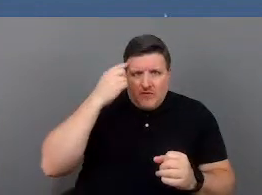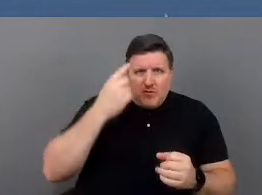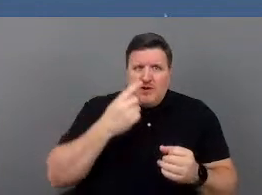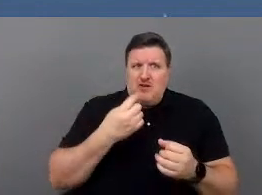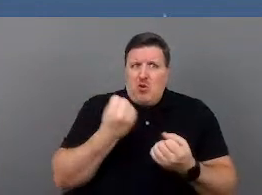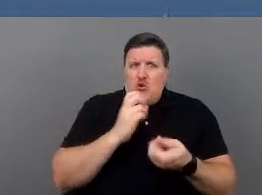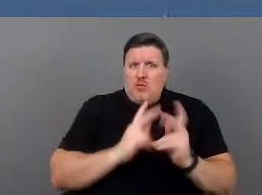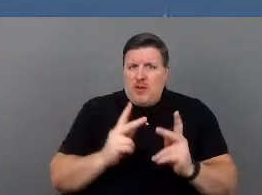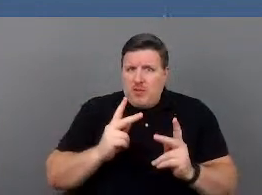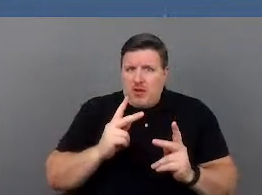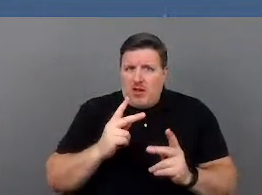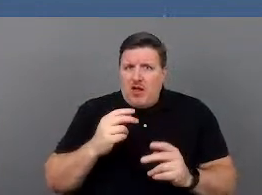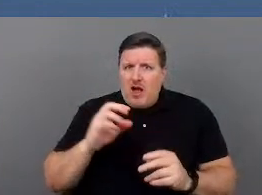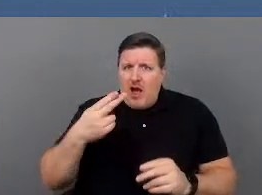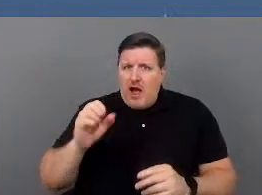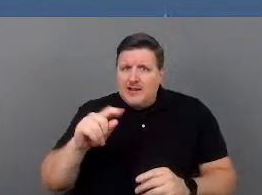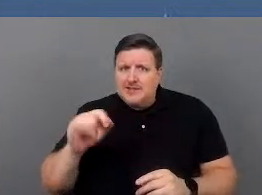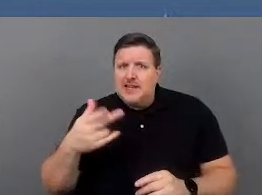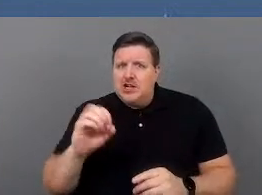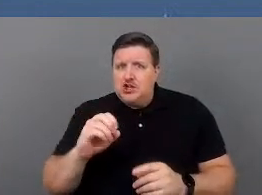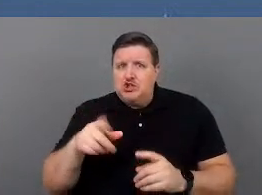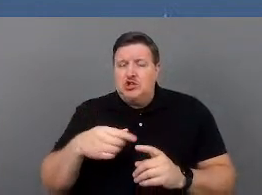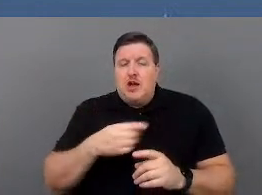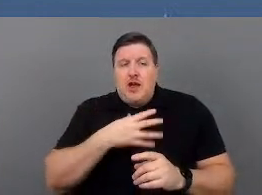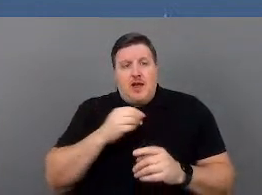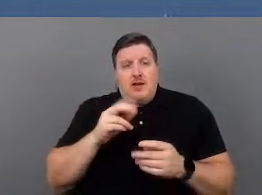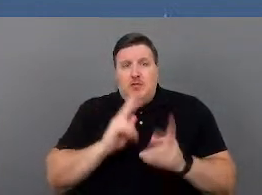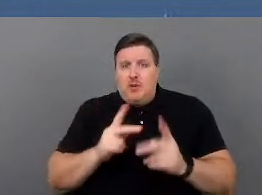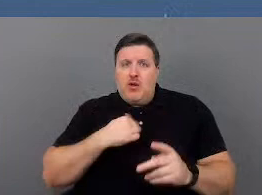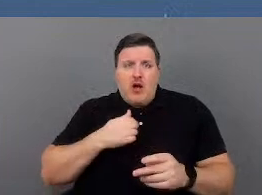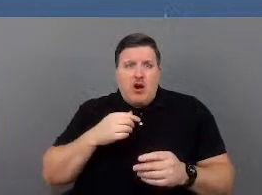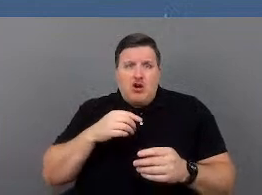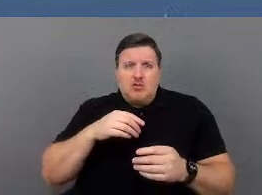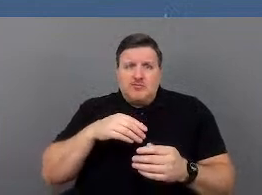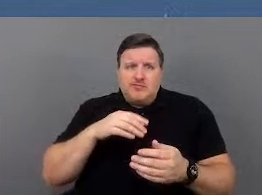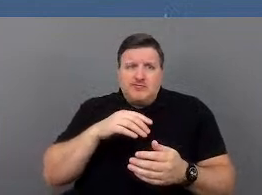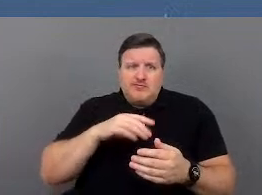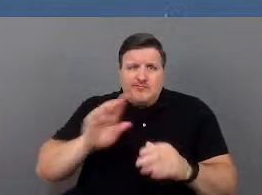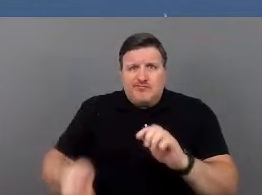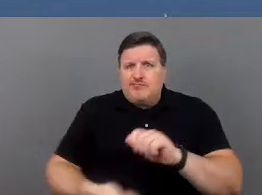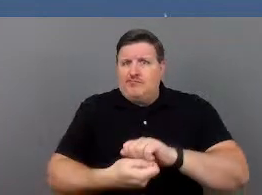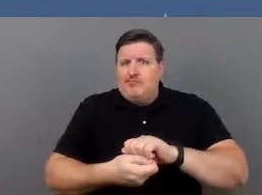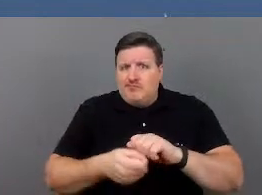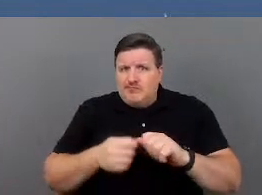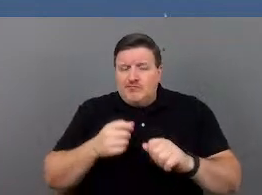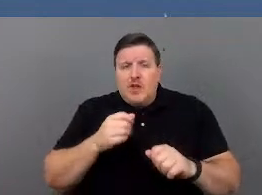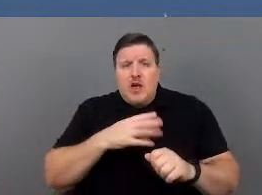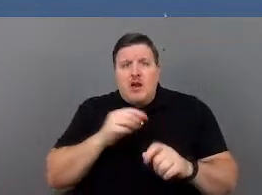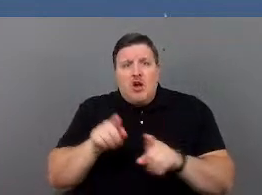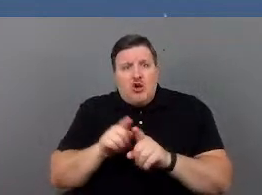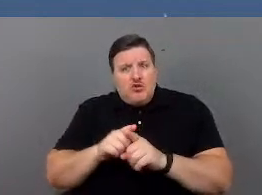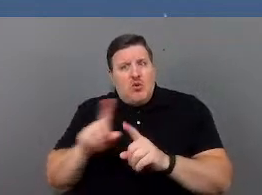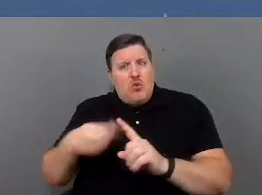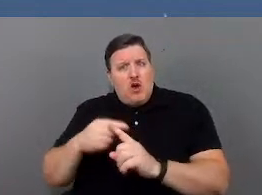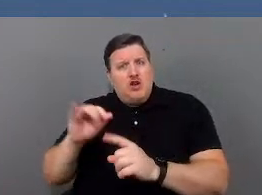DEMAND CHANGE OR JOURNALISTS TRY TO DOCUMENT WHAT'S HAPPENING. AND THE POLICE ARE RETALIATING WHEN COMMUNITY MEMBERS TRY TO IS THIS WHAT YOU WANT TO STAND BEHIND AND SUPPORT?